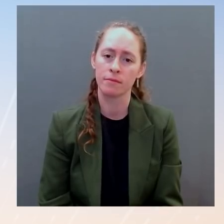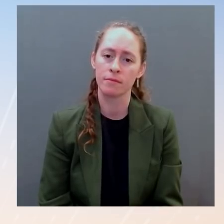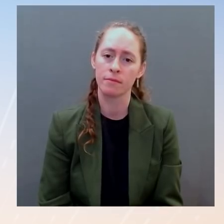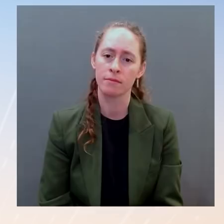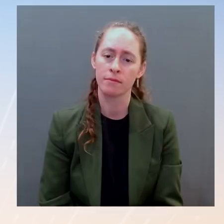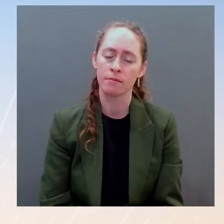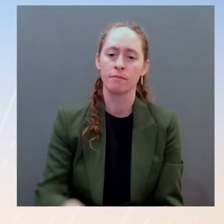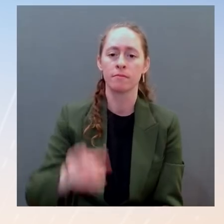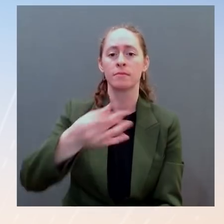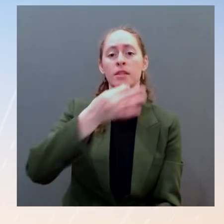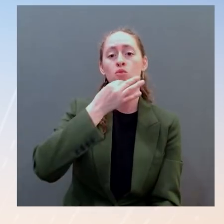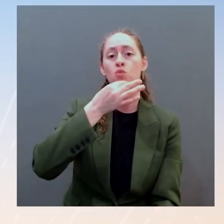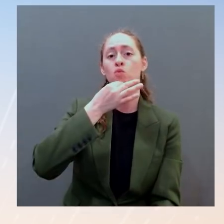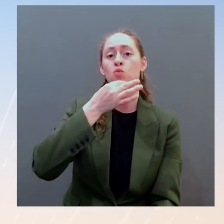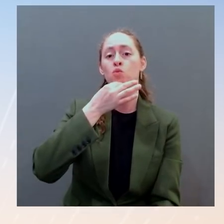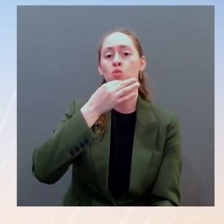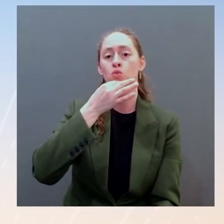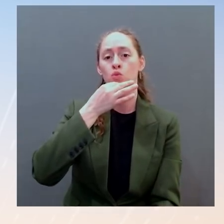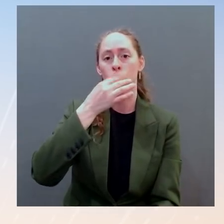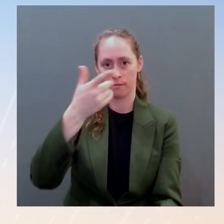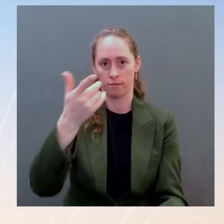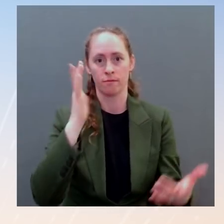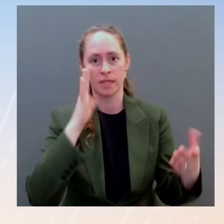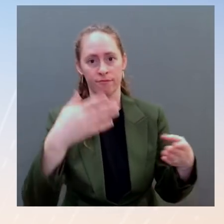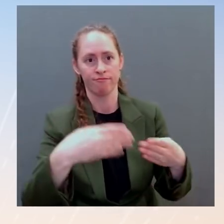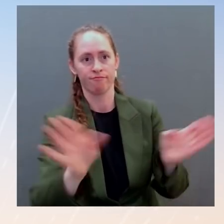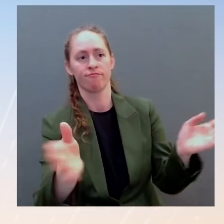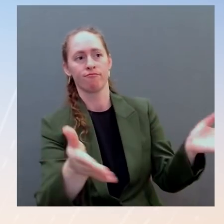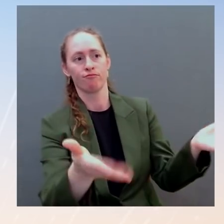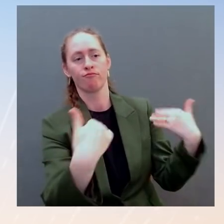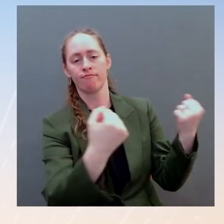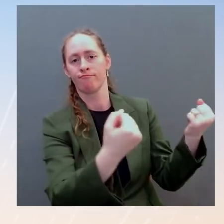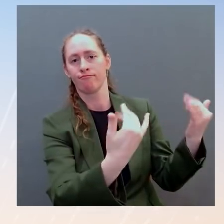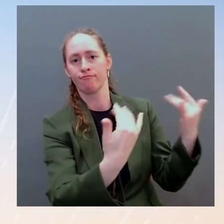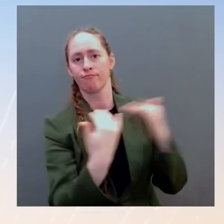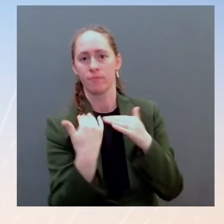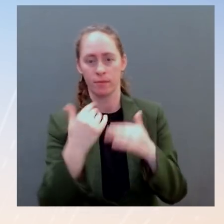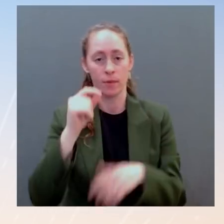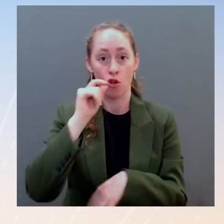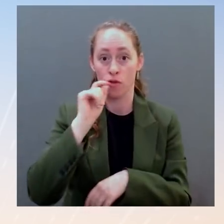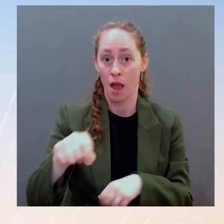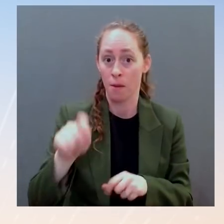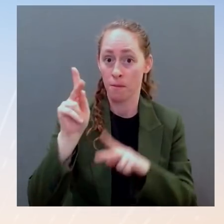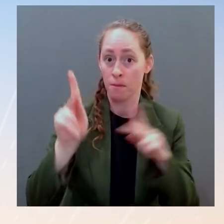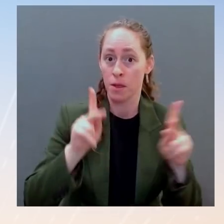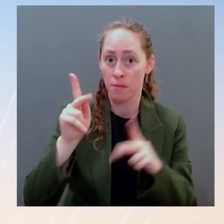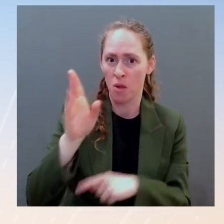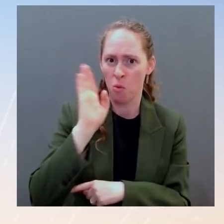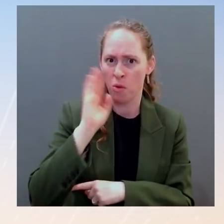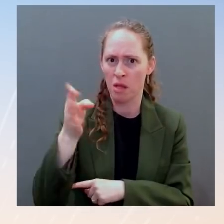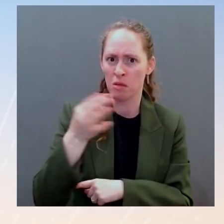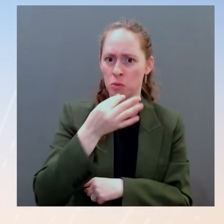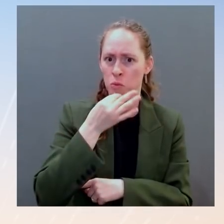the resources to be able to accept what I'm sure is going to be a big influx of applications as soon as that portal opens?